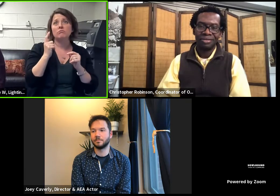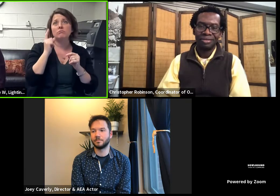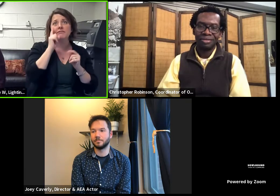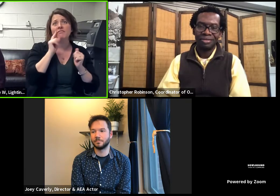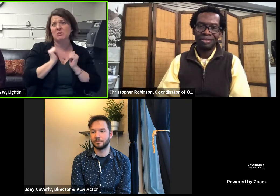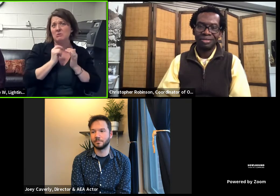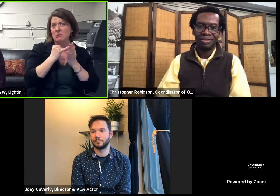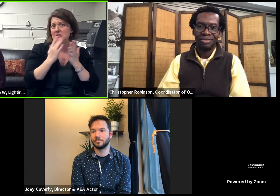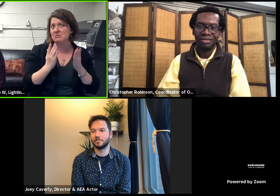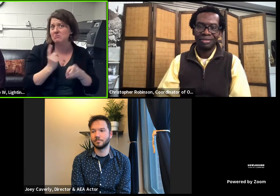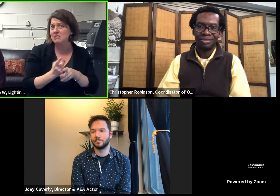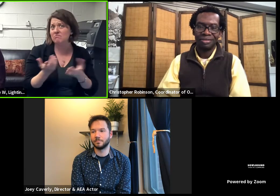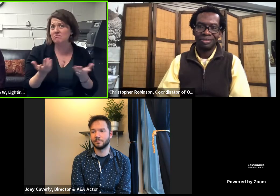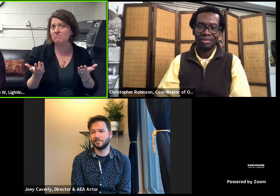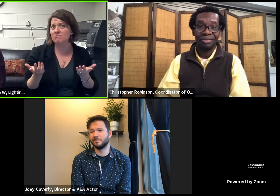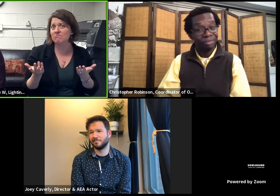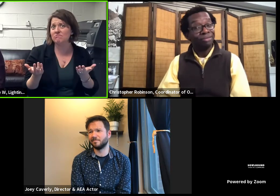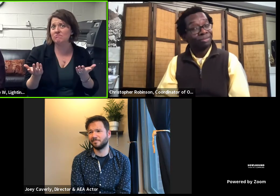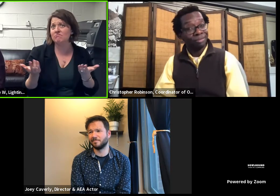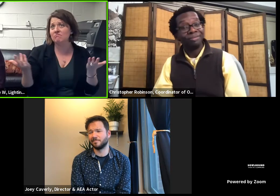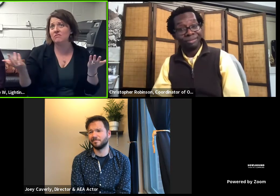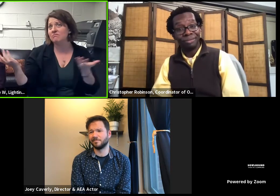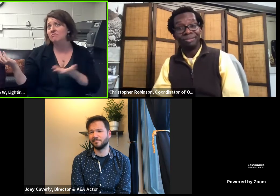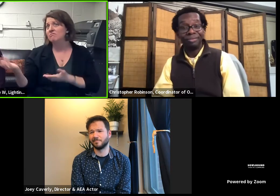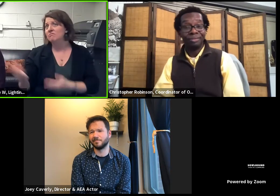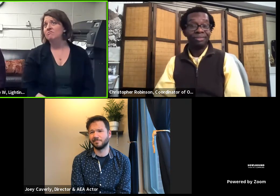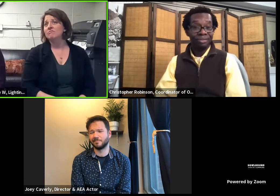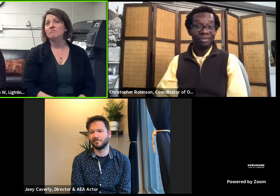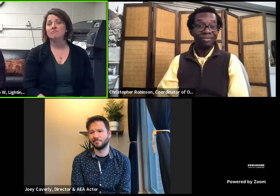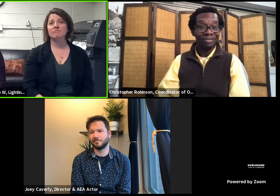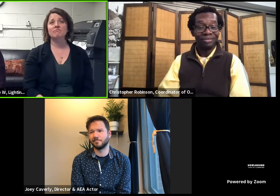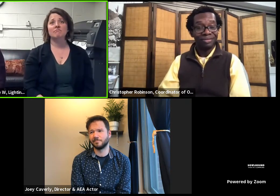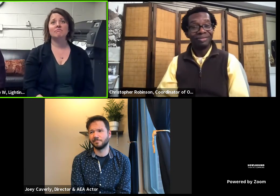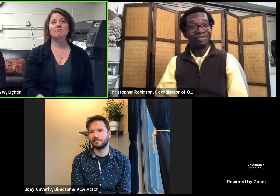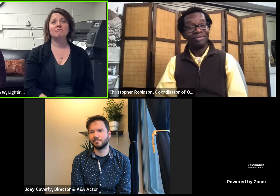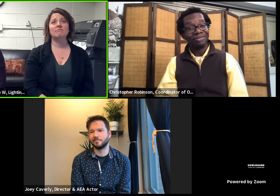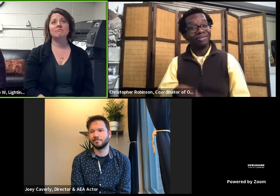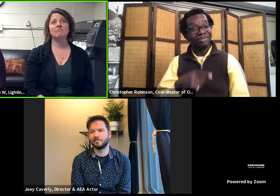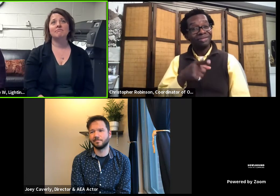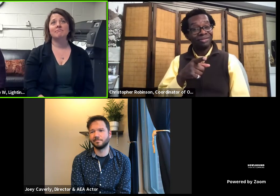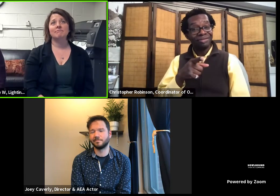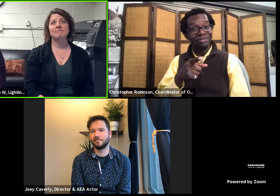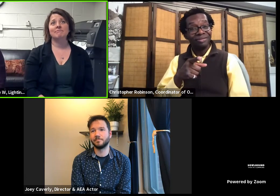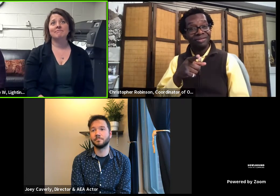And, really, for all deaf artists I think, right? Kala agrees.